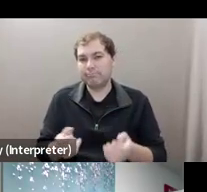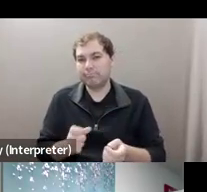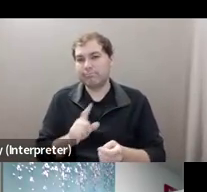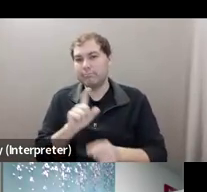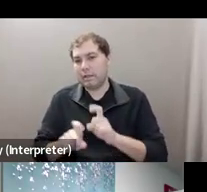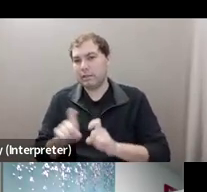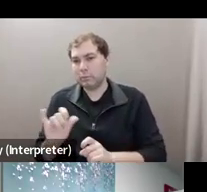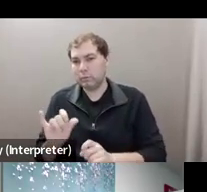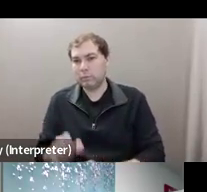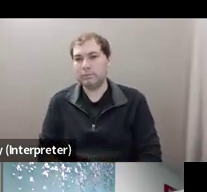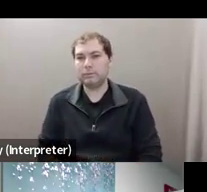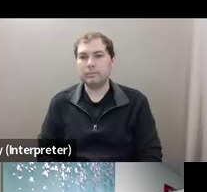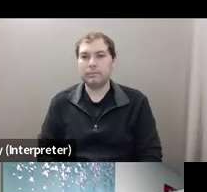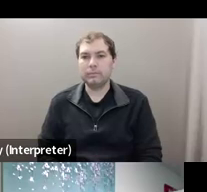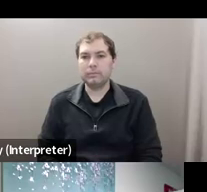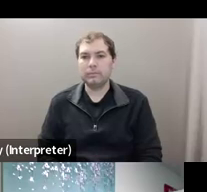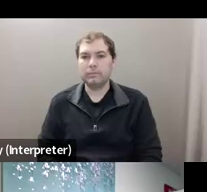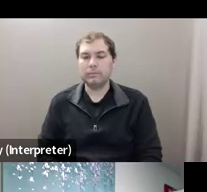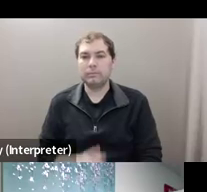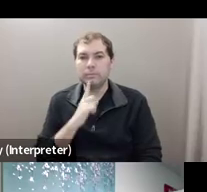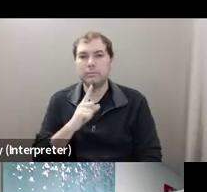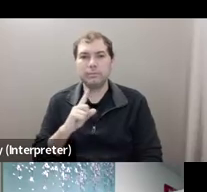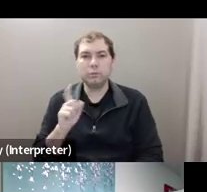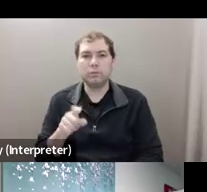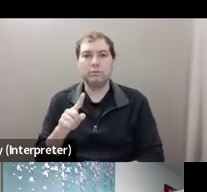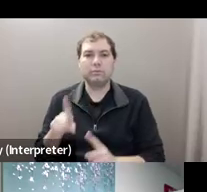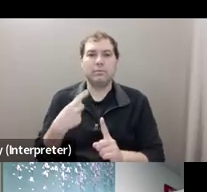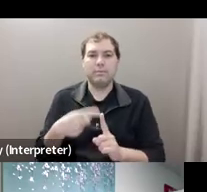17036717673: I. So the question was about resources, and and I think.